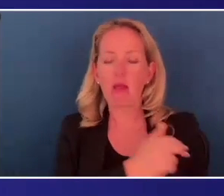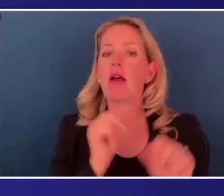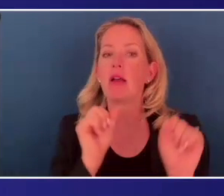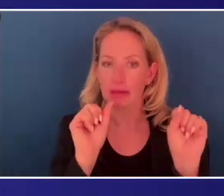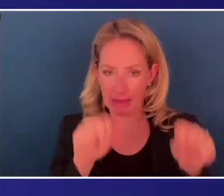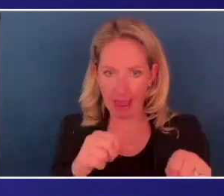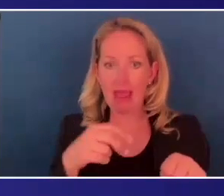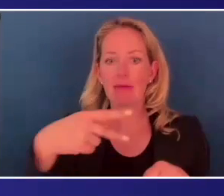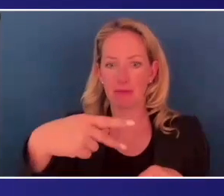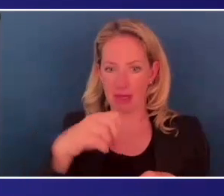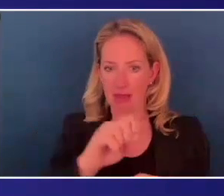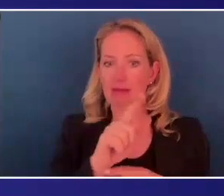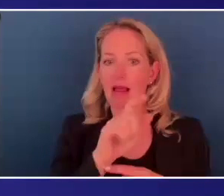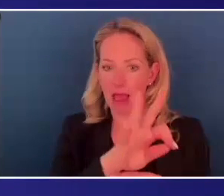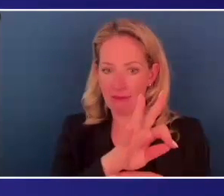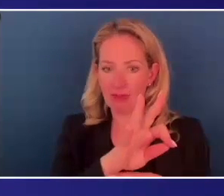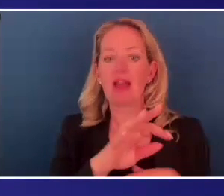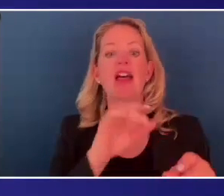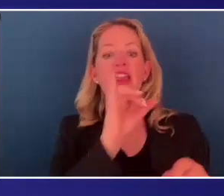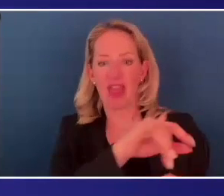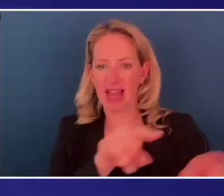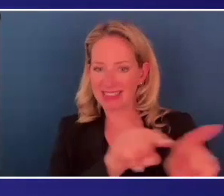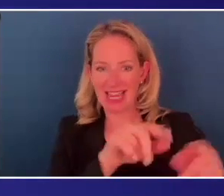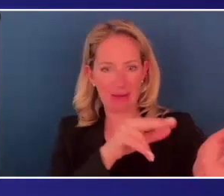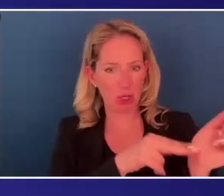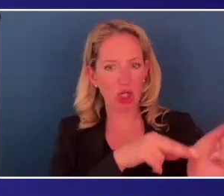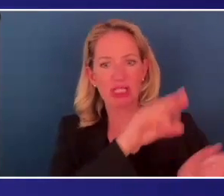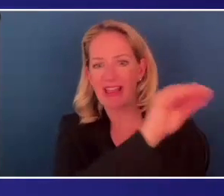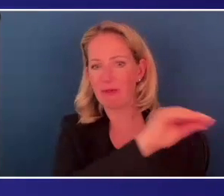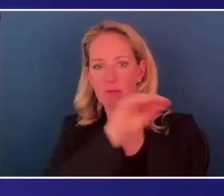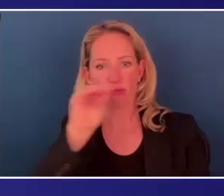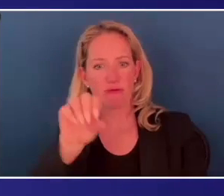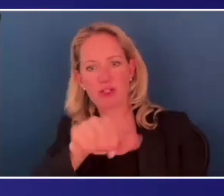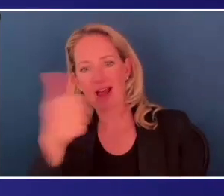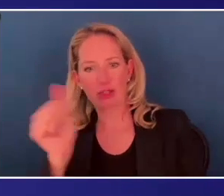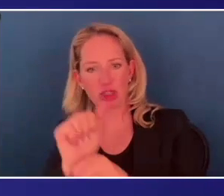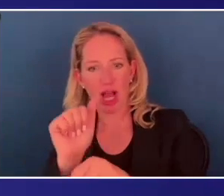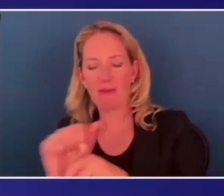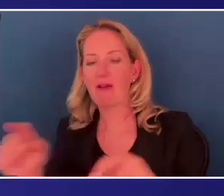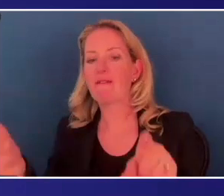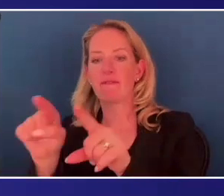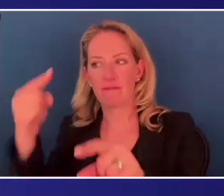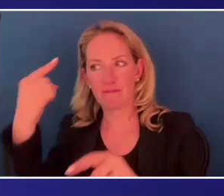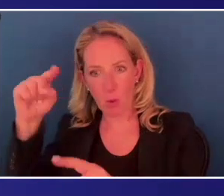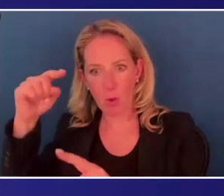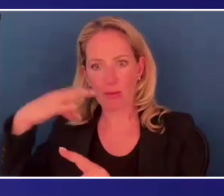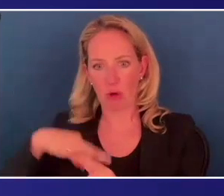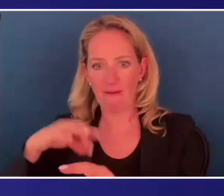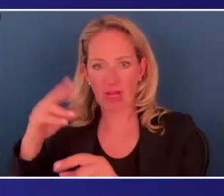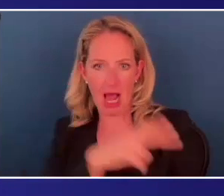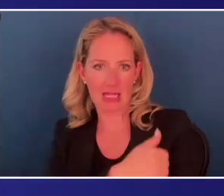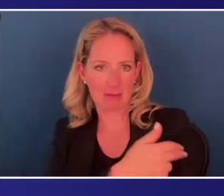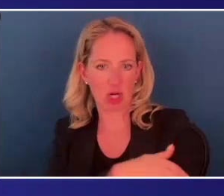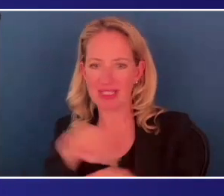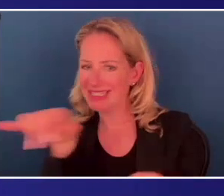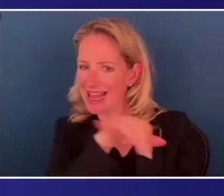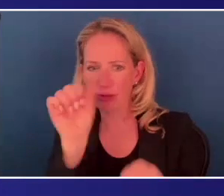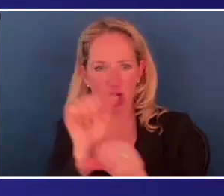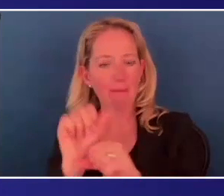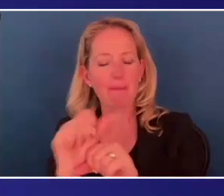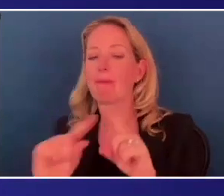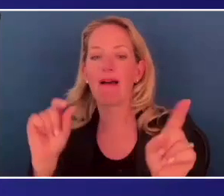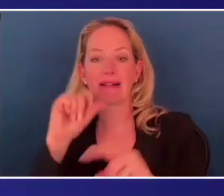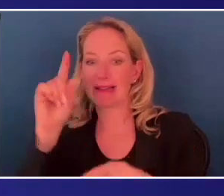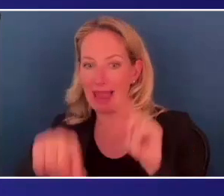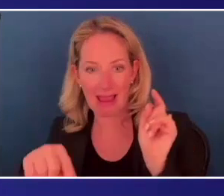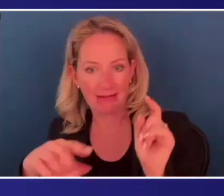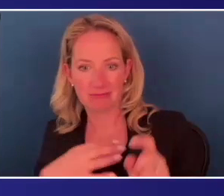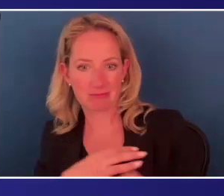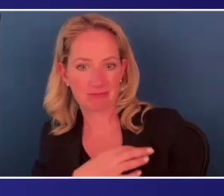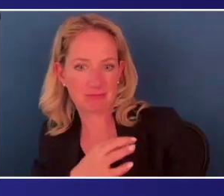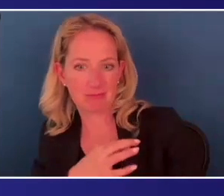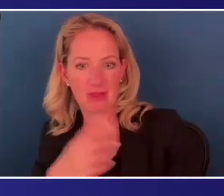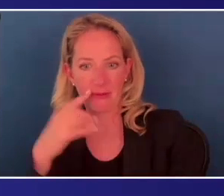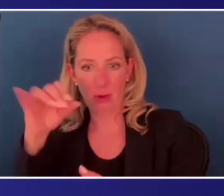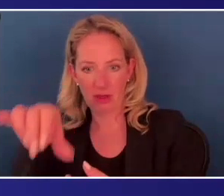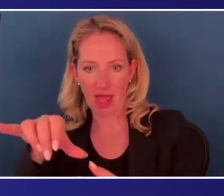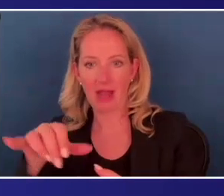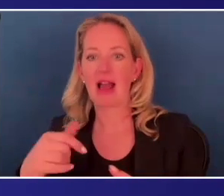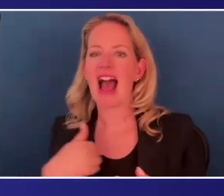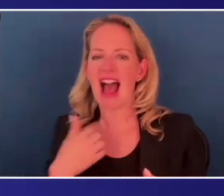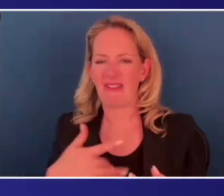That same nurse moves to a four-profit hospital doing the exact same job as no longer eligible. And so this, is in my view, a flaw of PSLF.